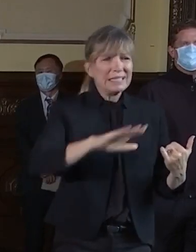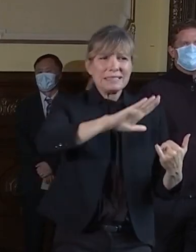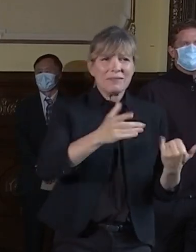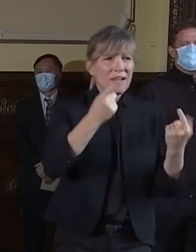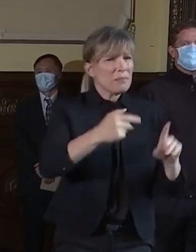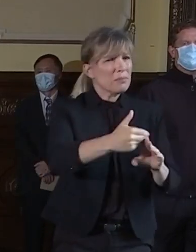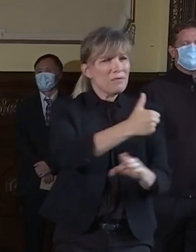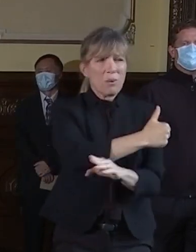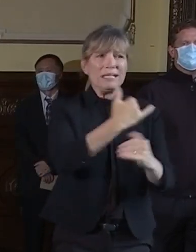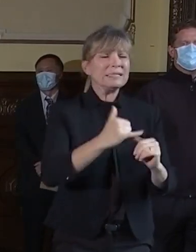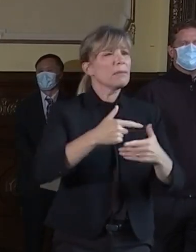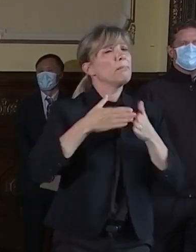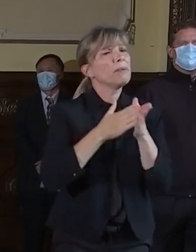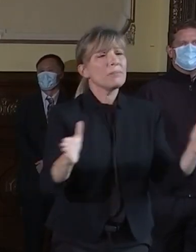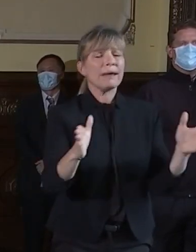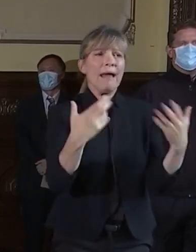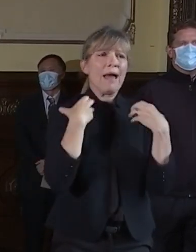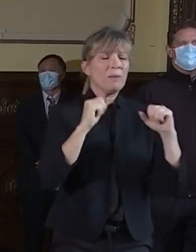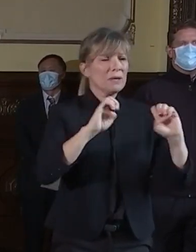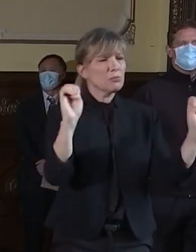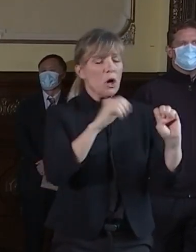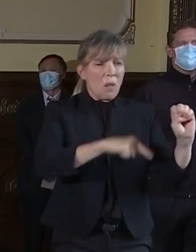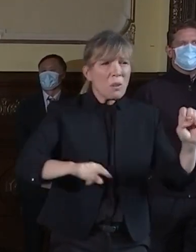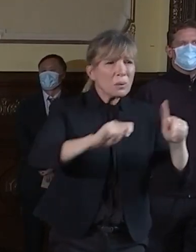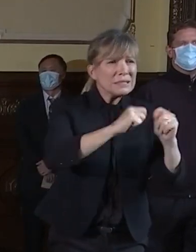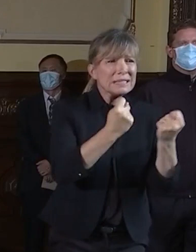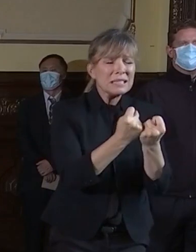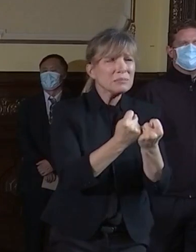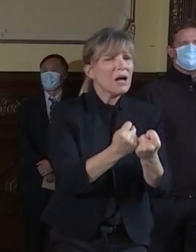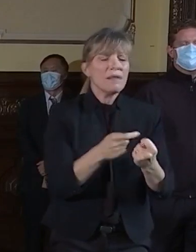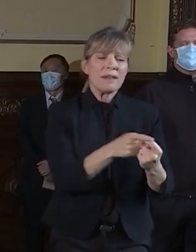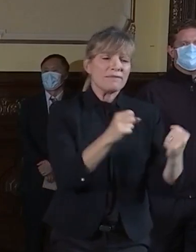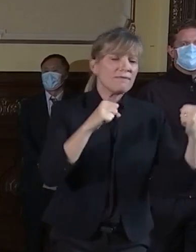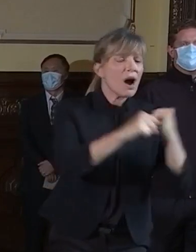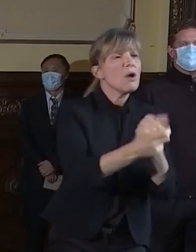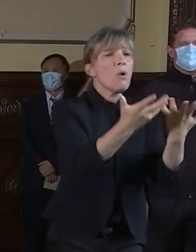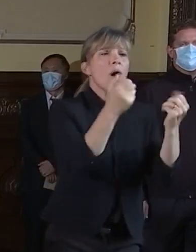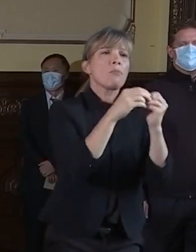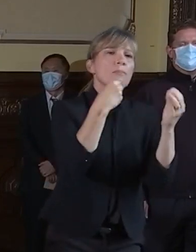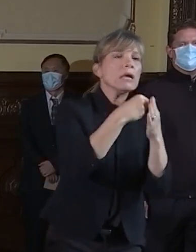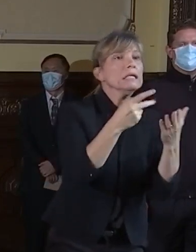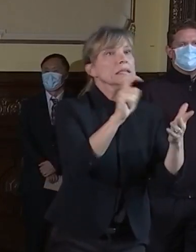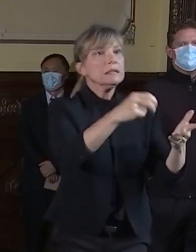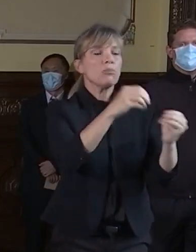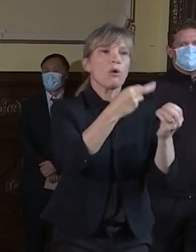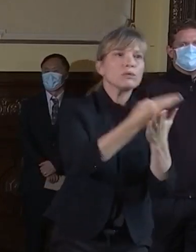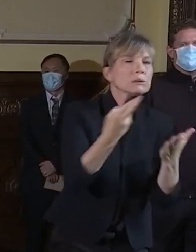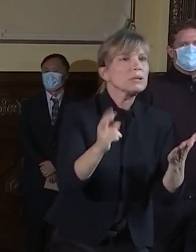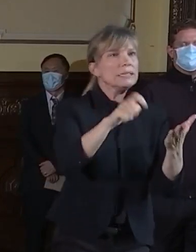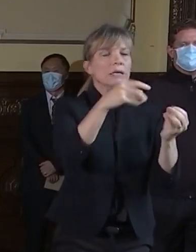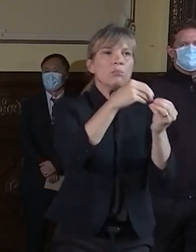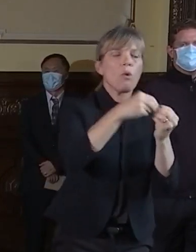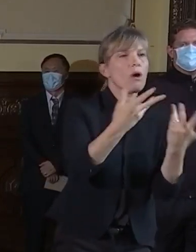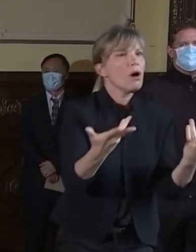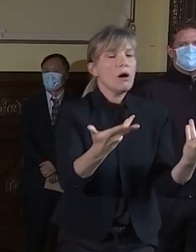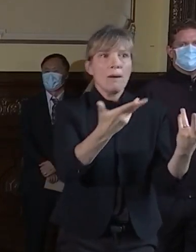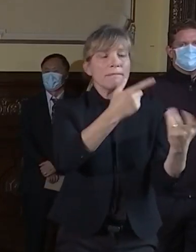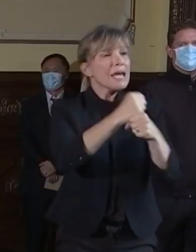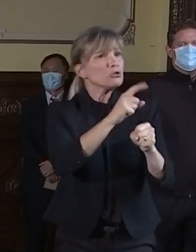DATABASE CREATED BY DR. SHIN. WE ARE IN THE MIDST OF AN UNPRECEDENTED PUBLIC HEALTH EMERGENCY AND THE PUBLIC HEALTH TEAMS THAT HAVE FOUGHT FOR YEARS